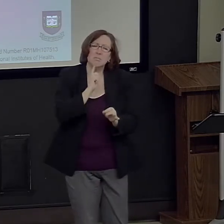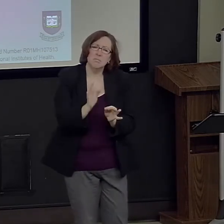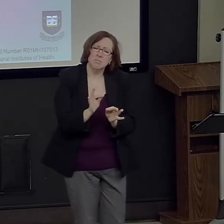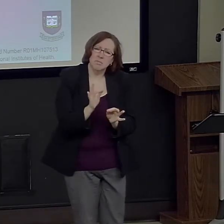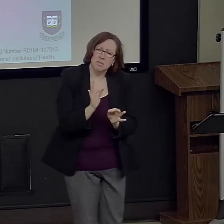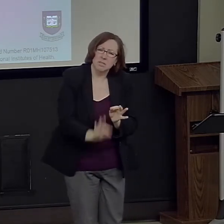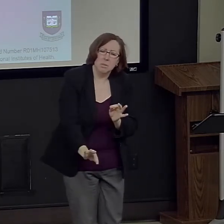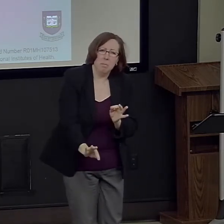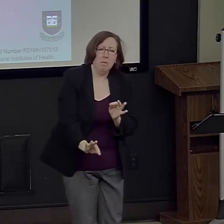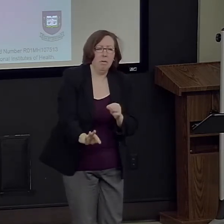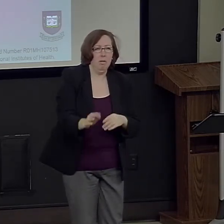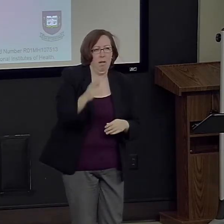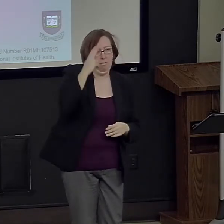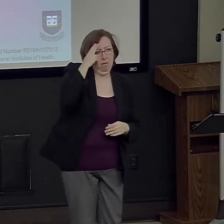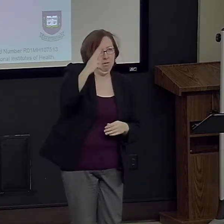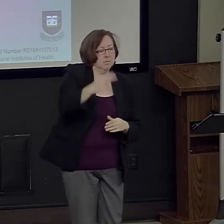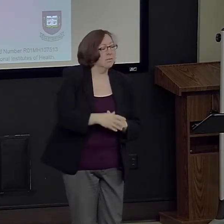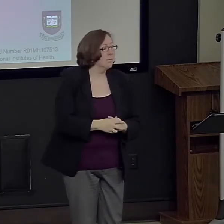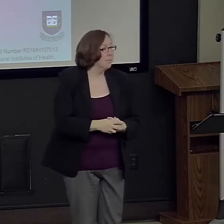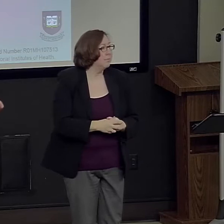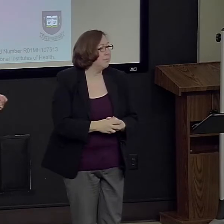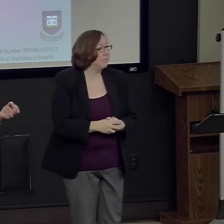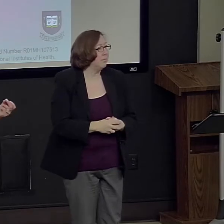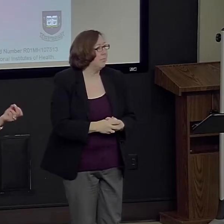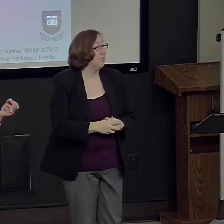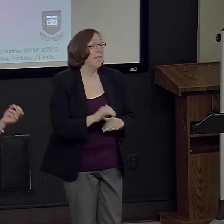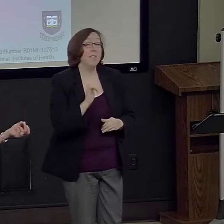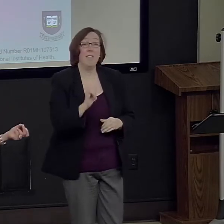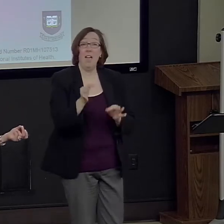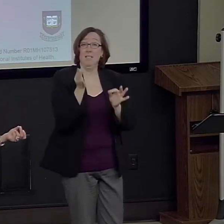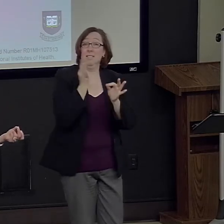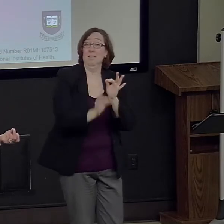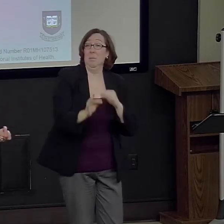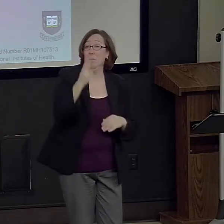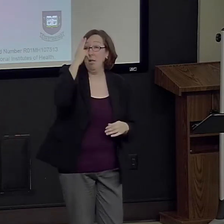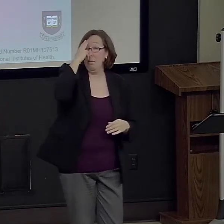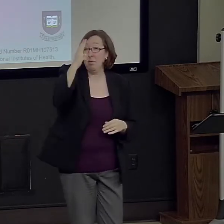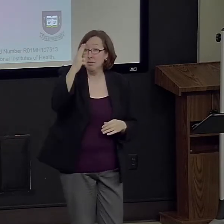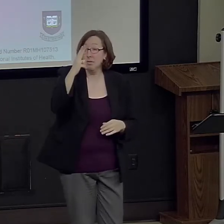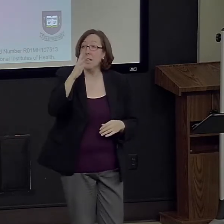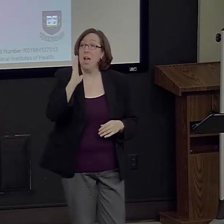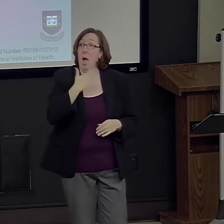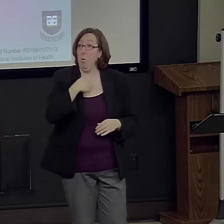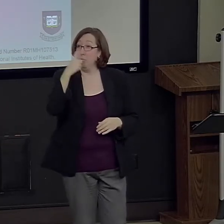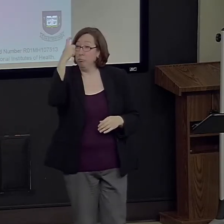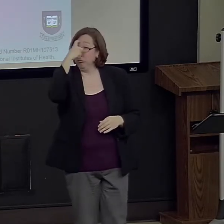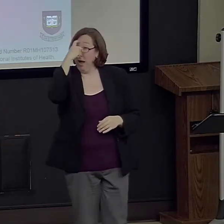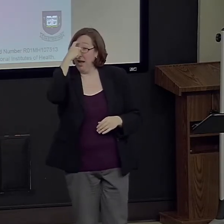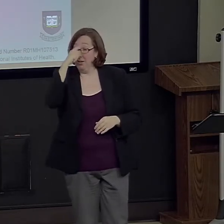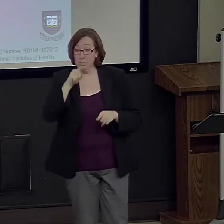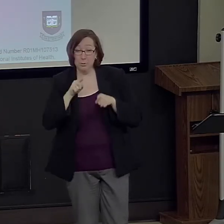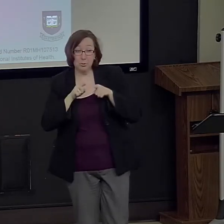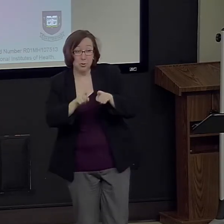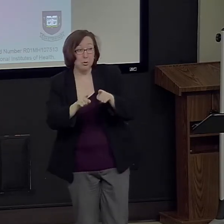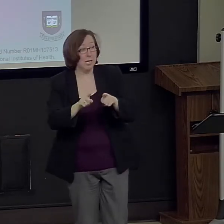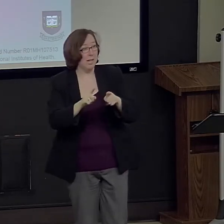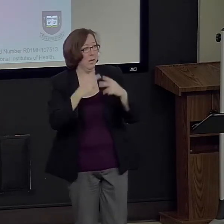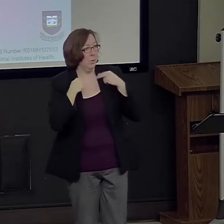and that simple hypothesis is that our brains in interaction are utilizing neural circuitries that are different